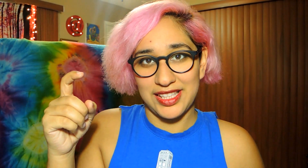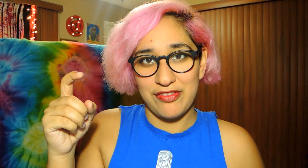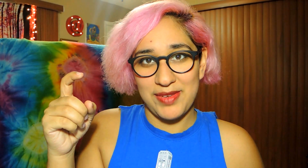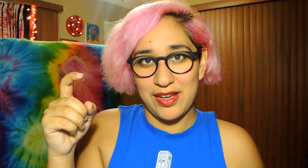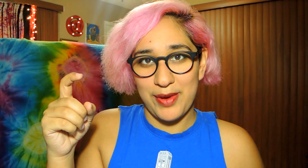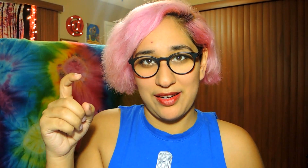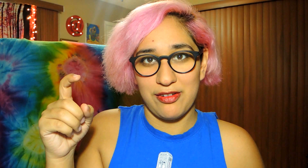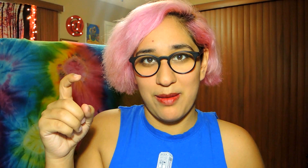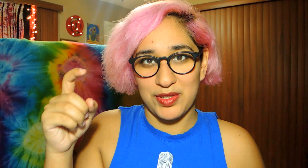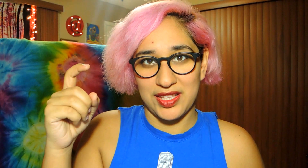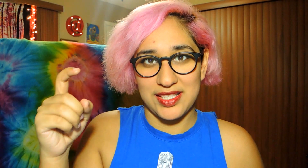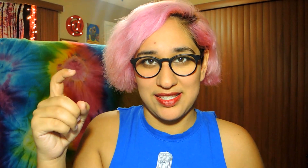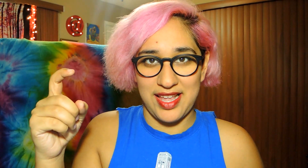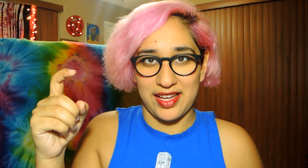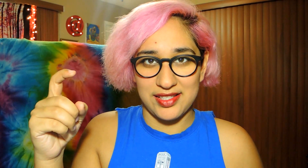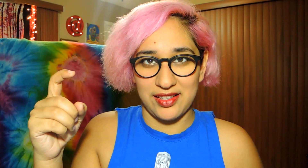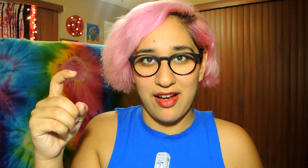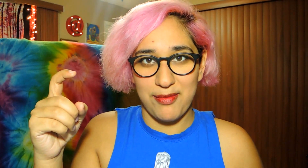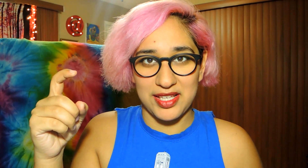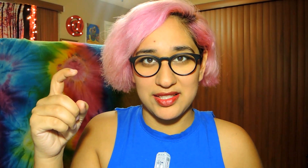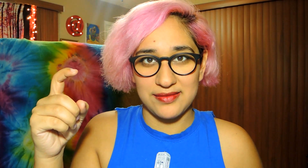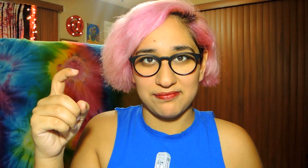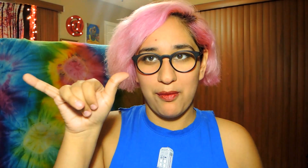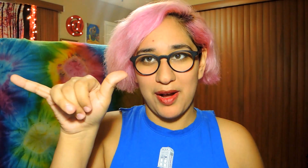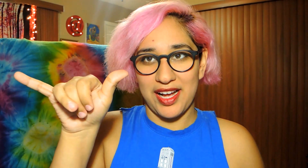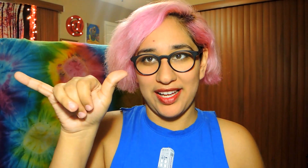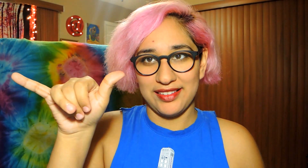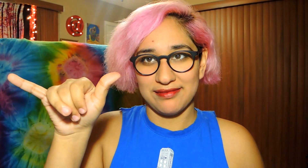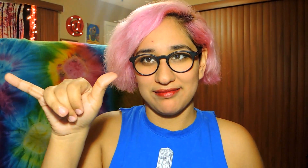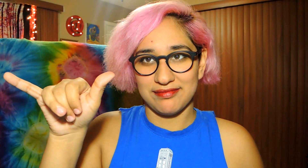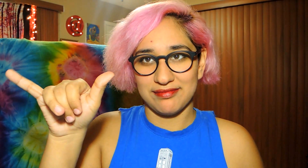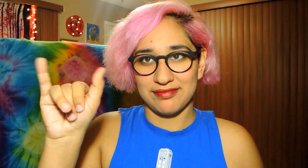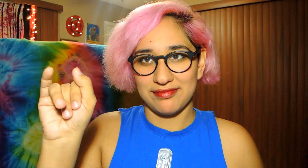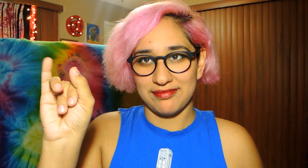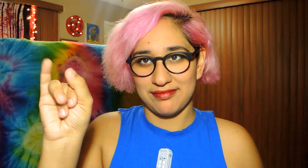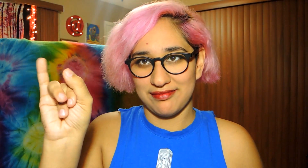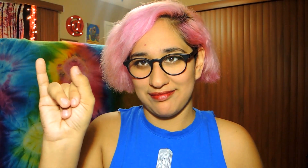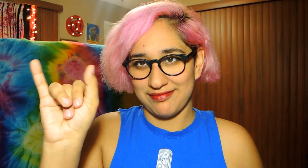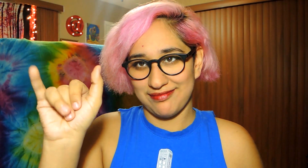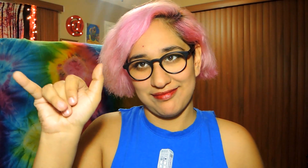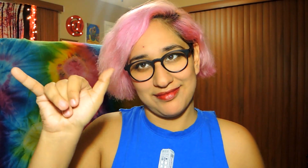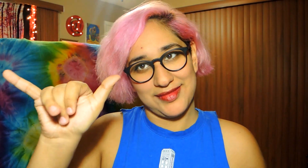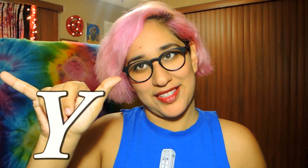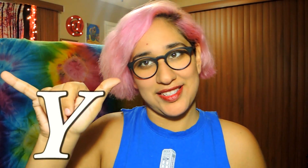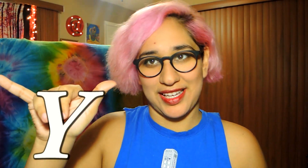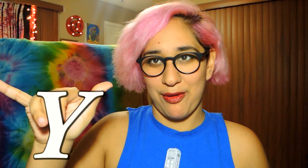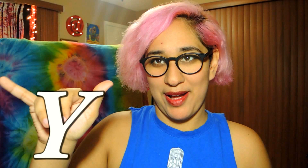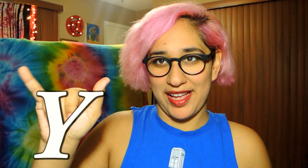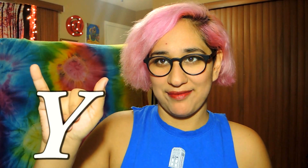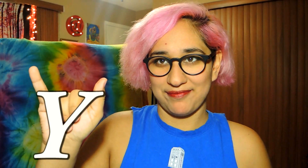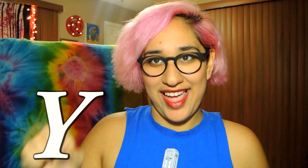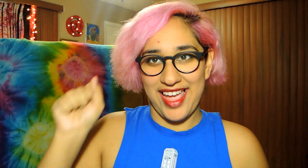Leave me a way to remember that this is "X" in the comments. " Y" looks like a "Y",